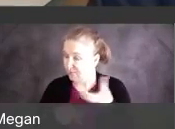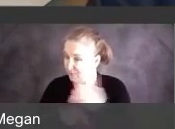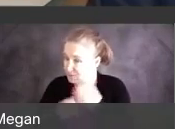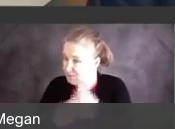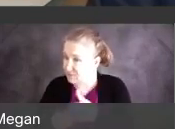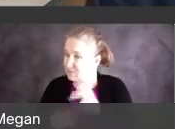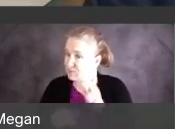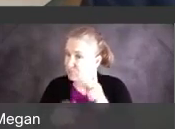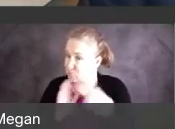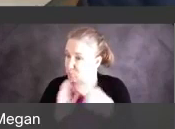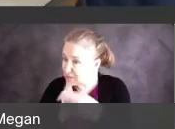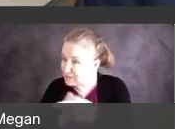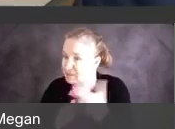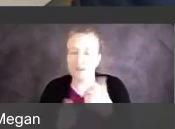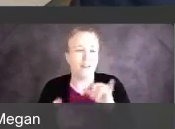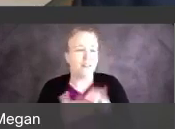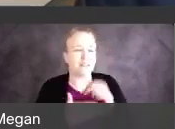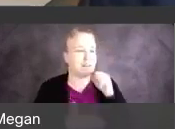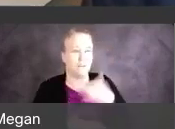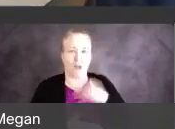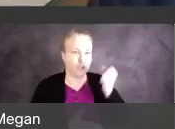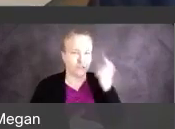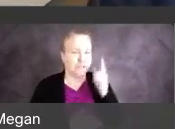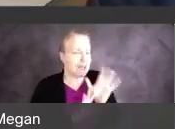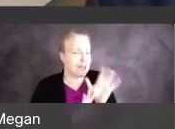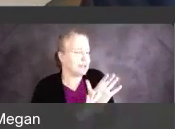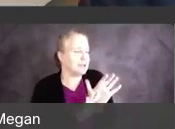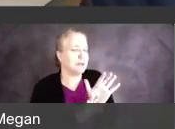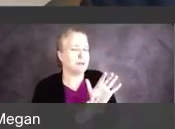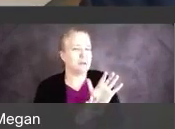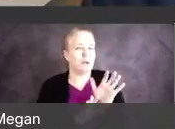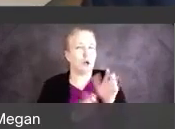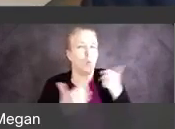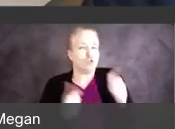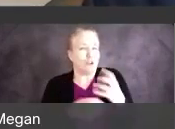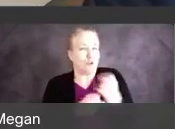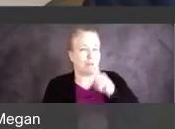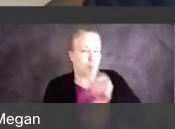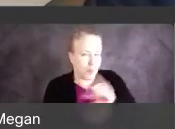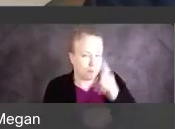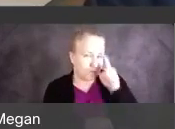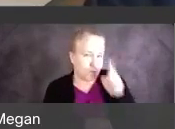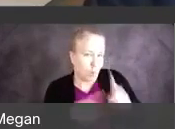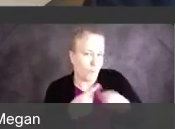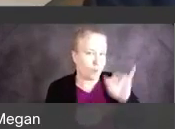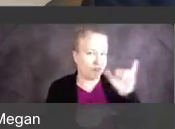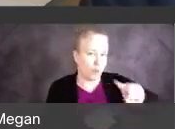[Commissioner Arkoosh] That is not my understanding and we are trying to get you confirmation on that particular question.